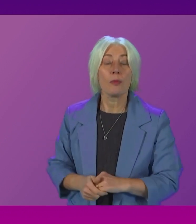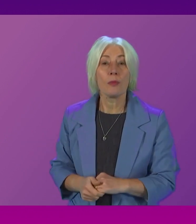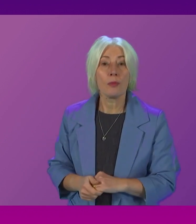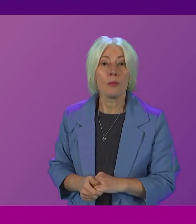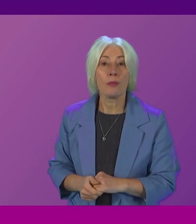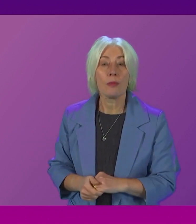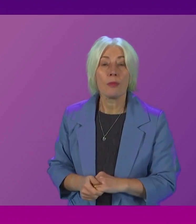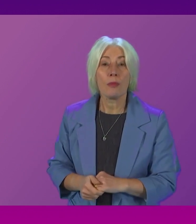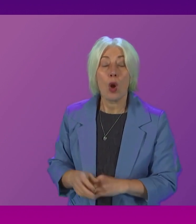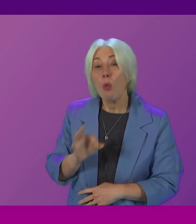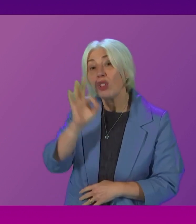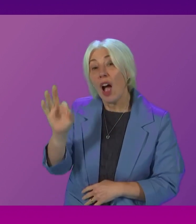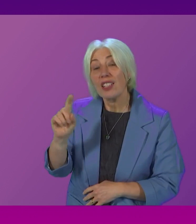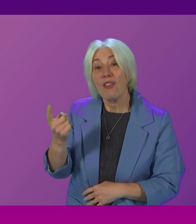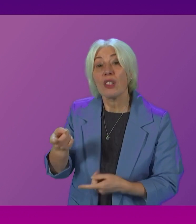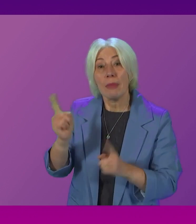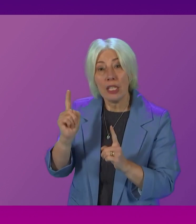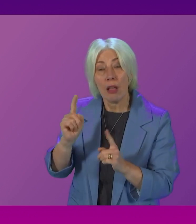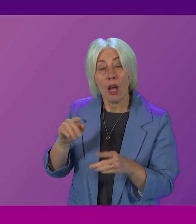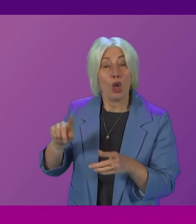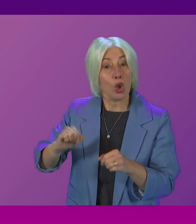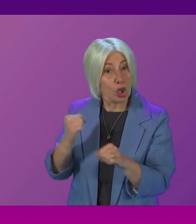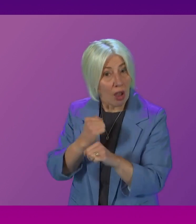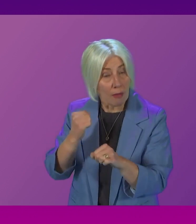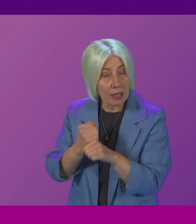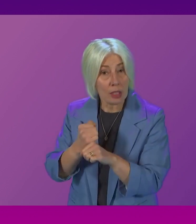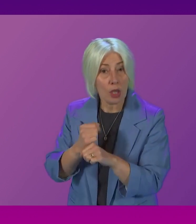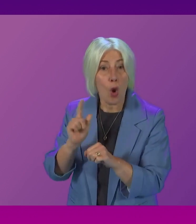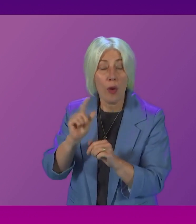To ask the First Minister what actions the Scottish Government will take forward as a result